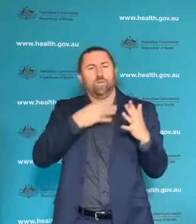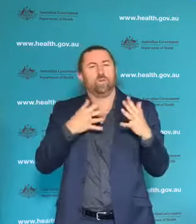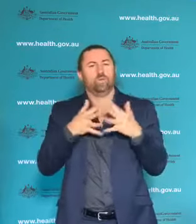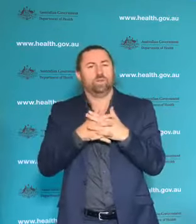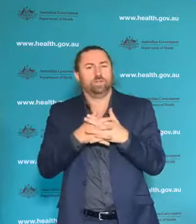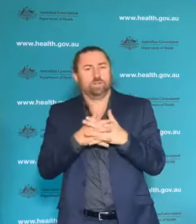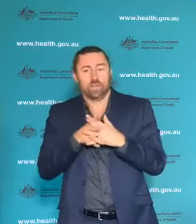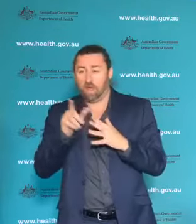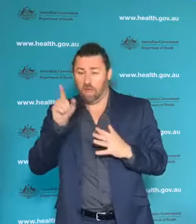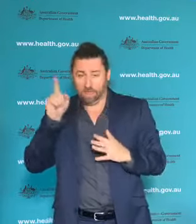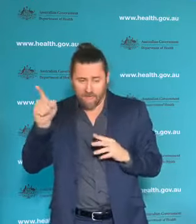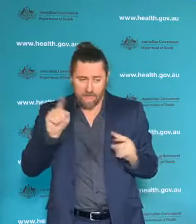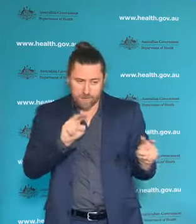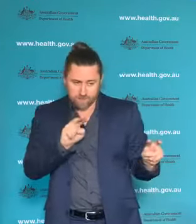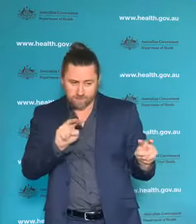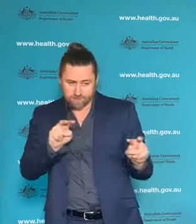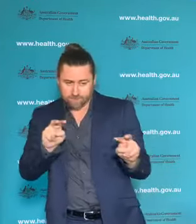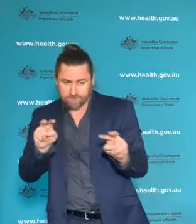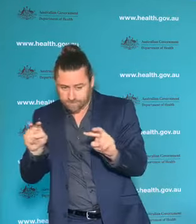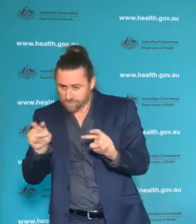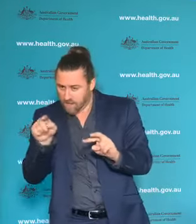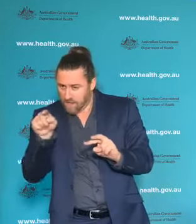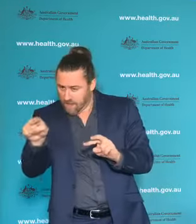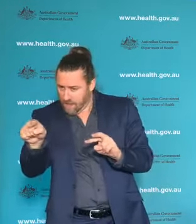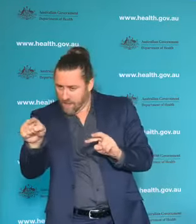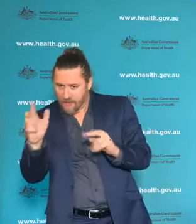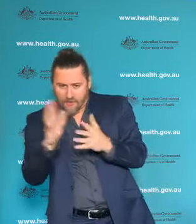assiduously to create those links between each of the